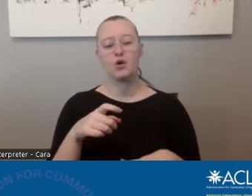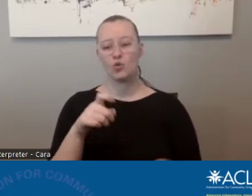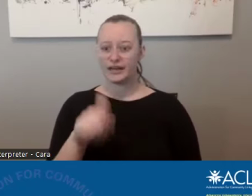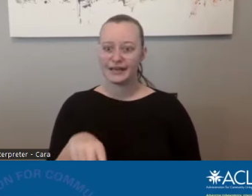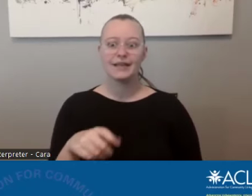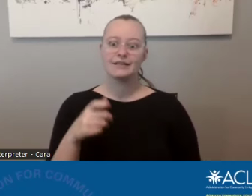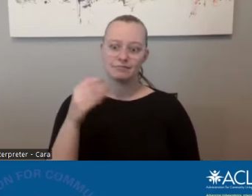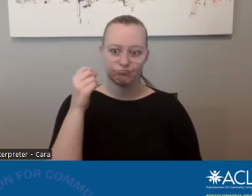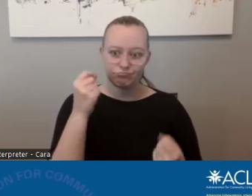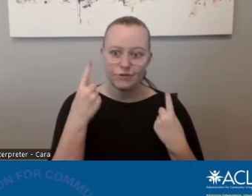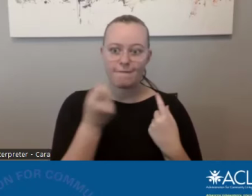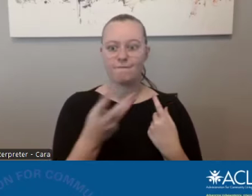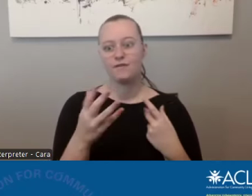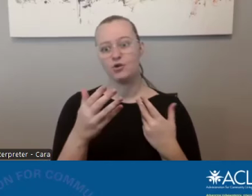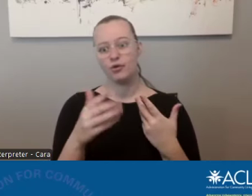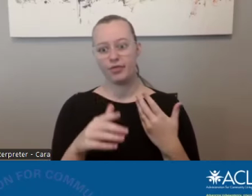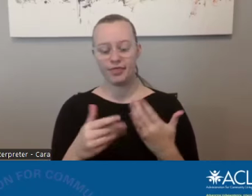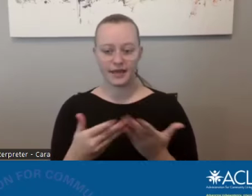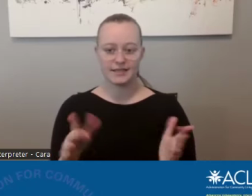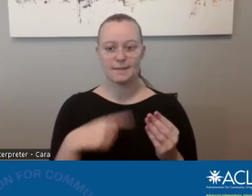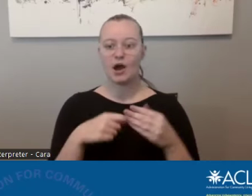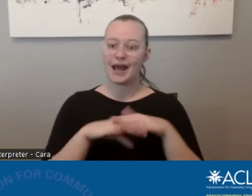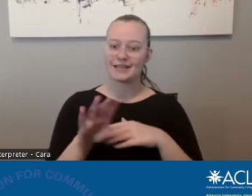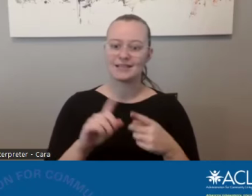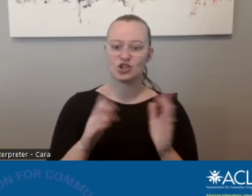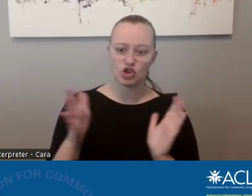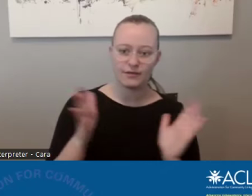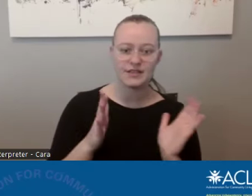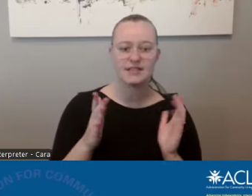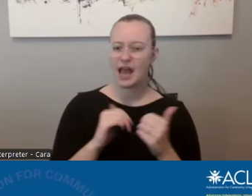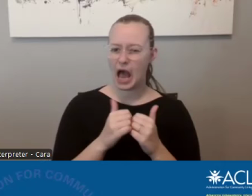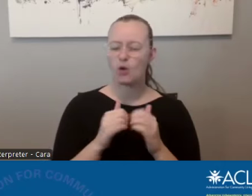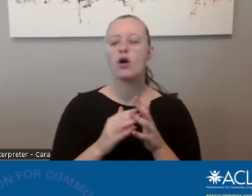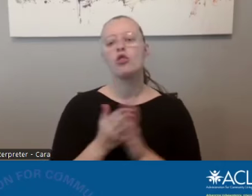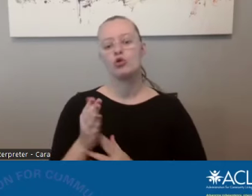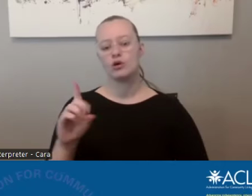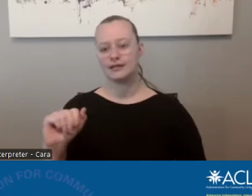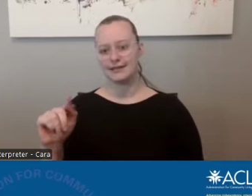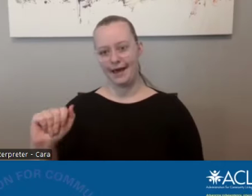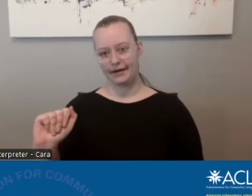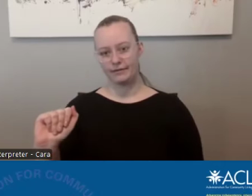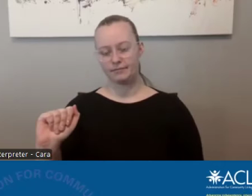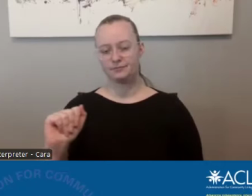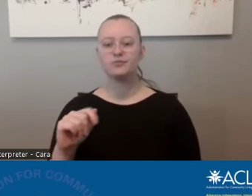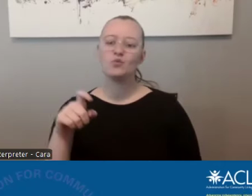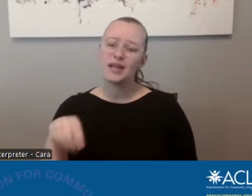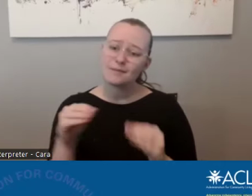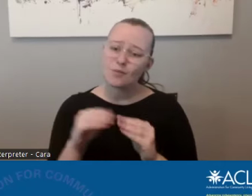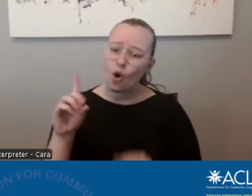equitable access to services is through data. Additional data are needed to better understand the workforce and emerging trends